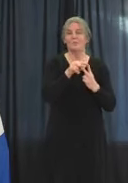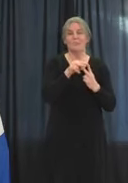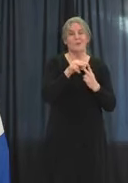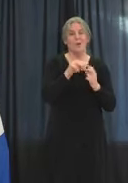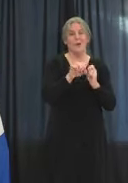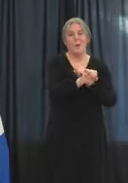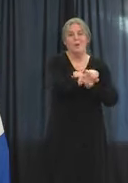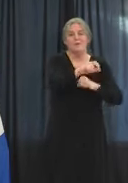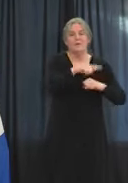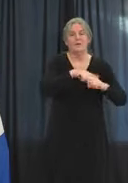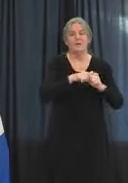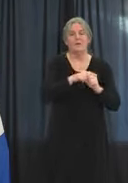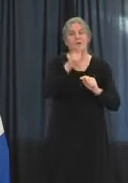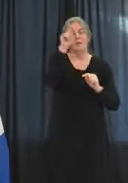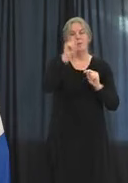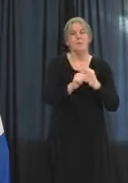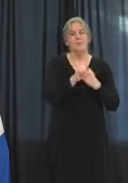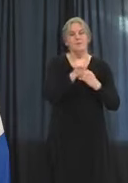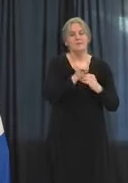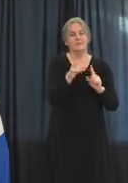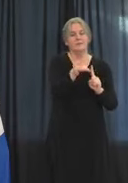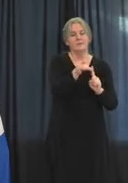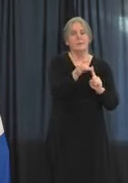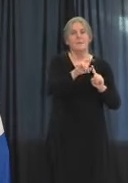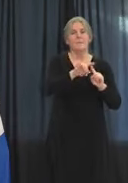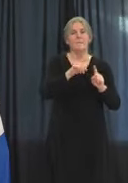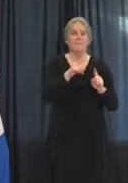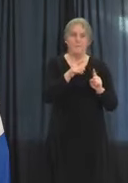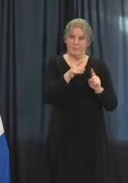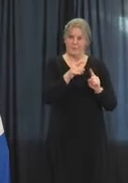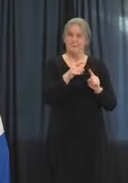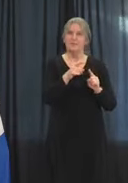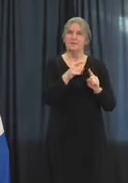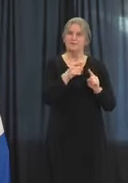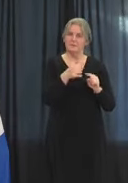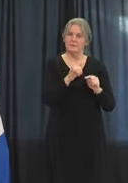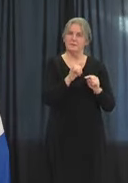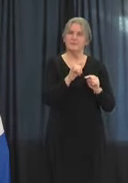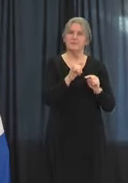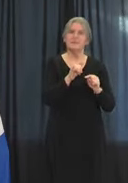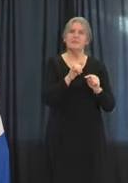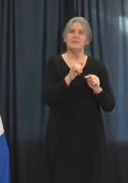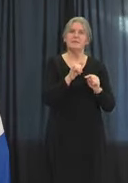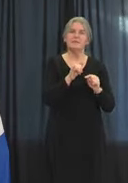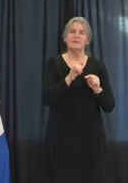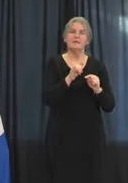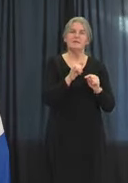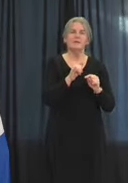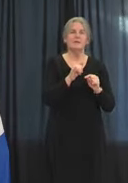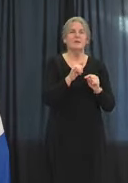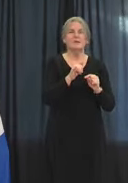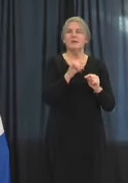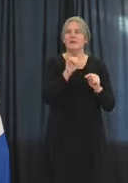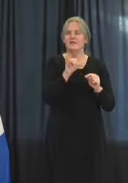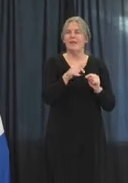assessment. So it is time, and the particular setting involved.